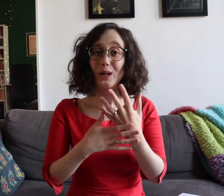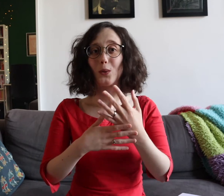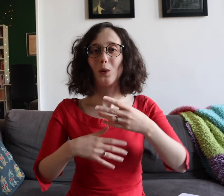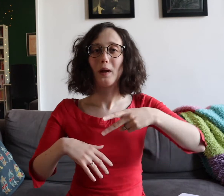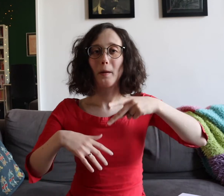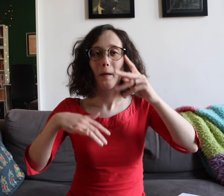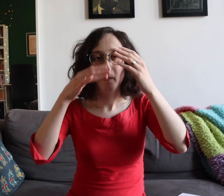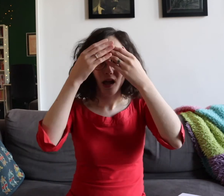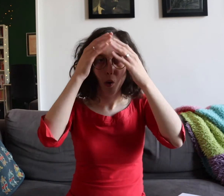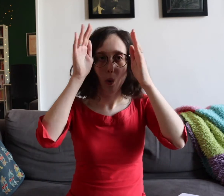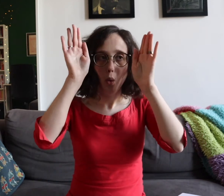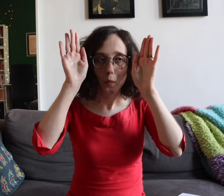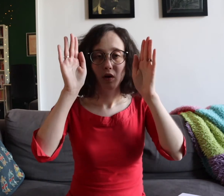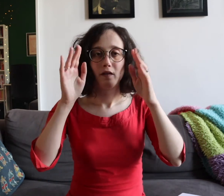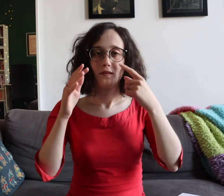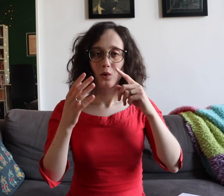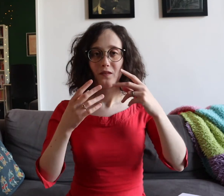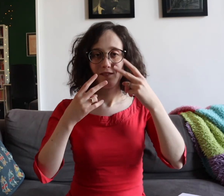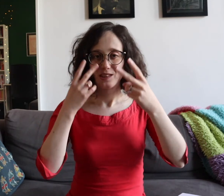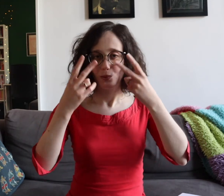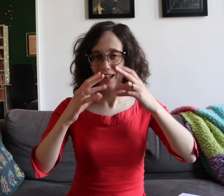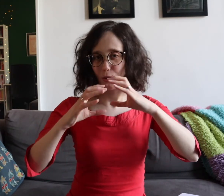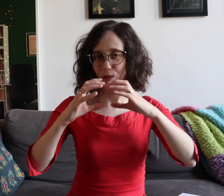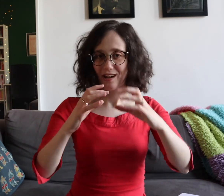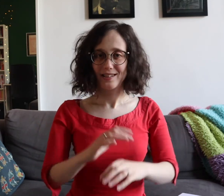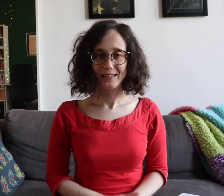Again I opened up more and more to visual communication.